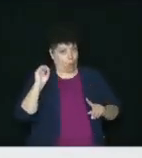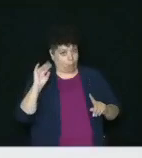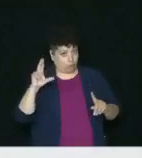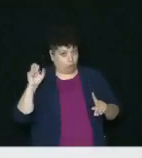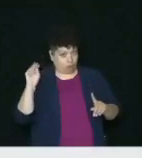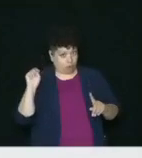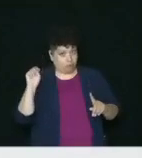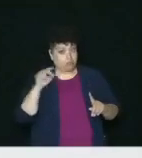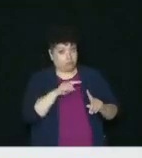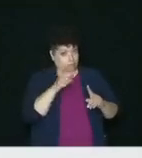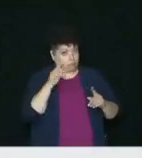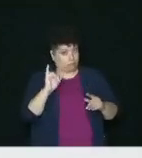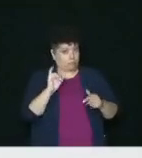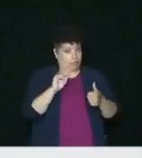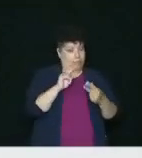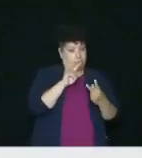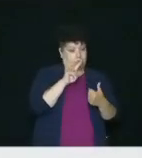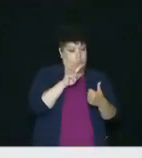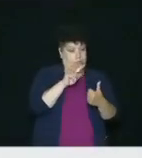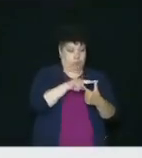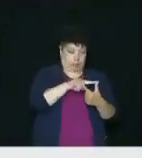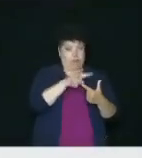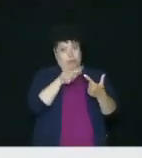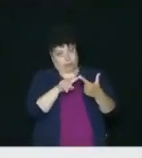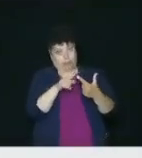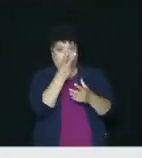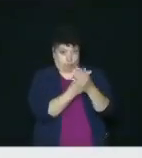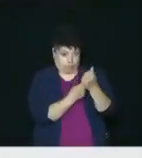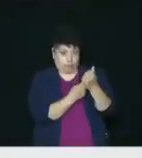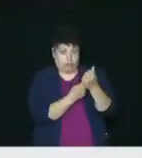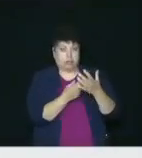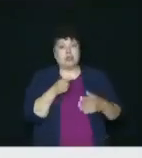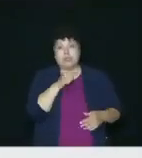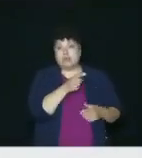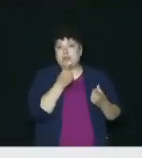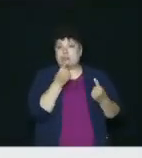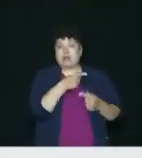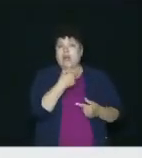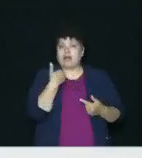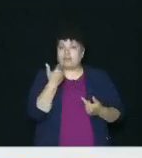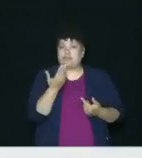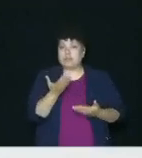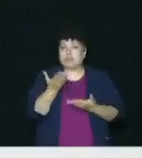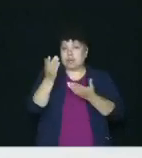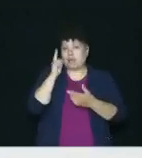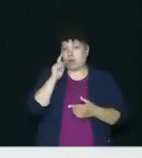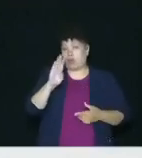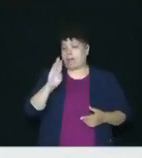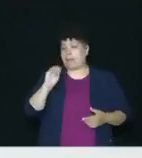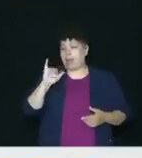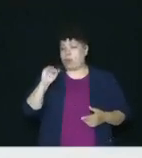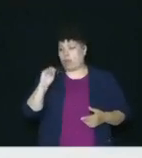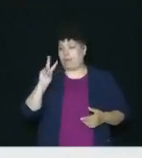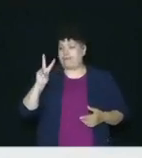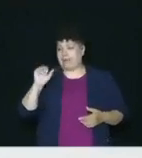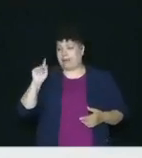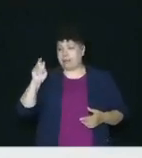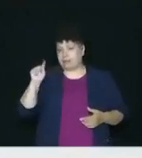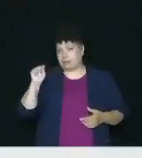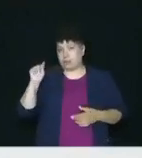THAT TO ONE WITH THE ORIGINAL